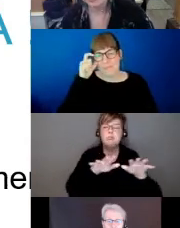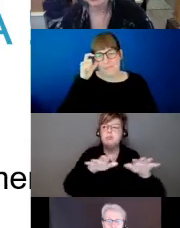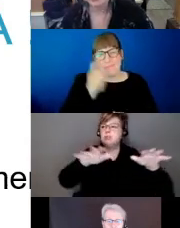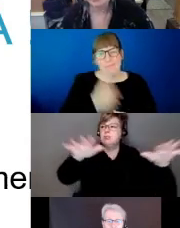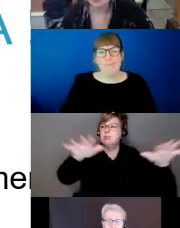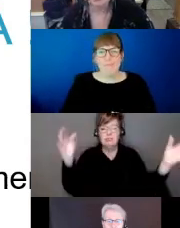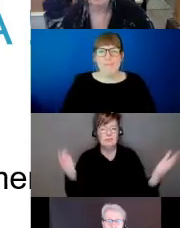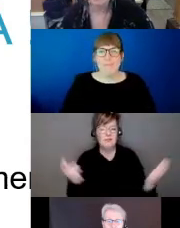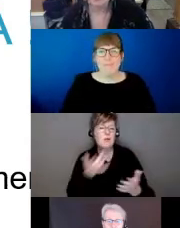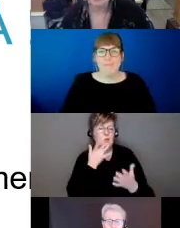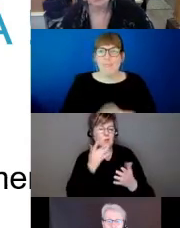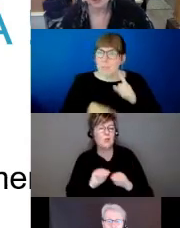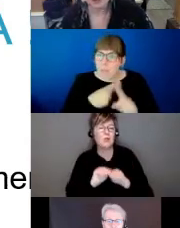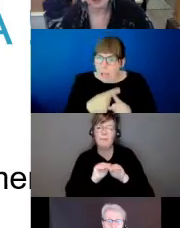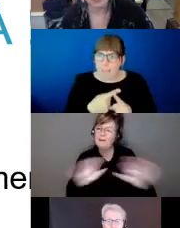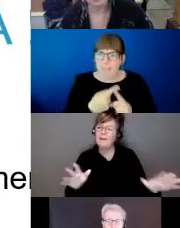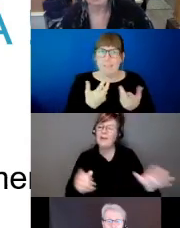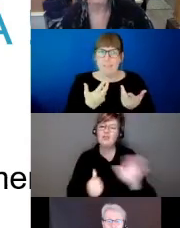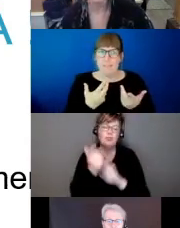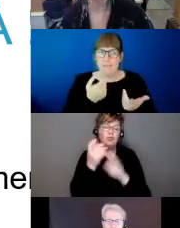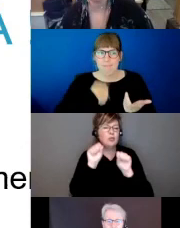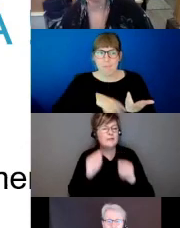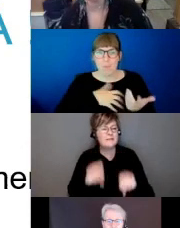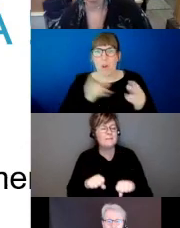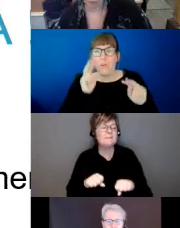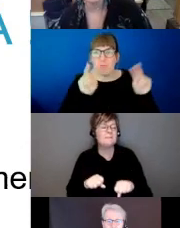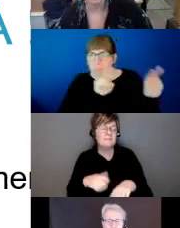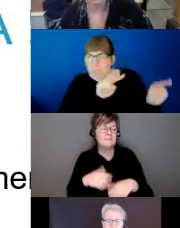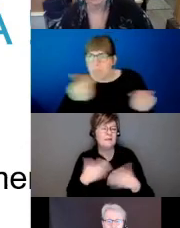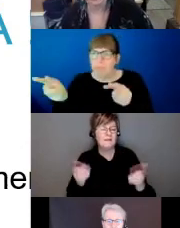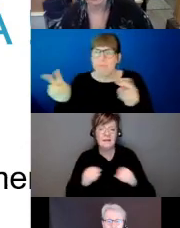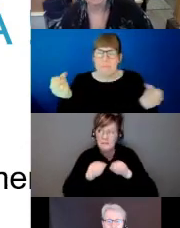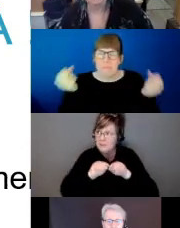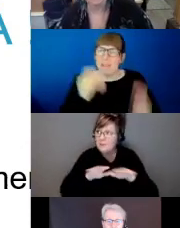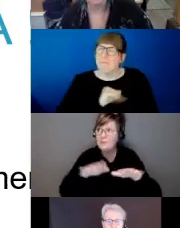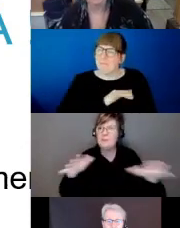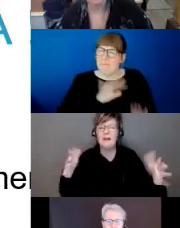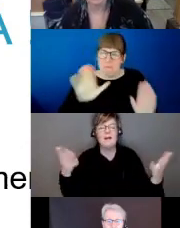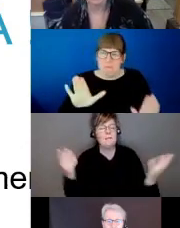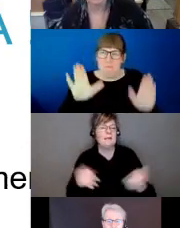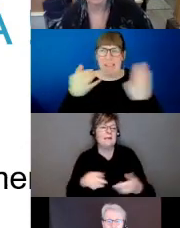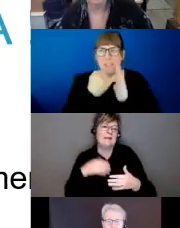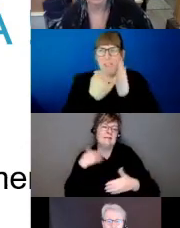WATCH AS MANY ARTISTS AND ENJOY THIS BEAUTIFUL PROGRAMMING THEY HAVE GOING ON. IT IS REALLY